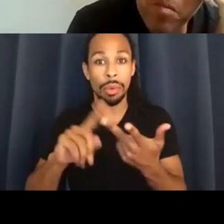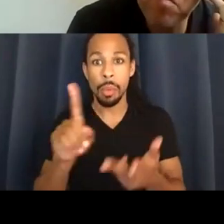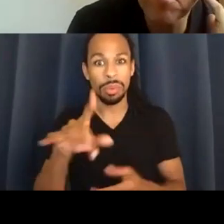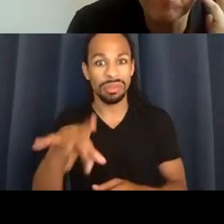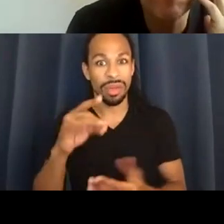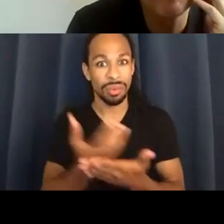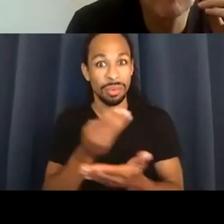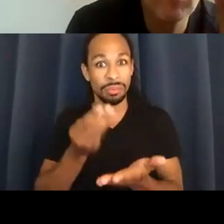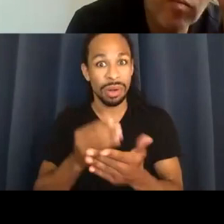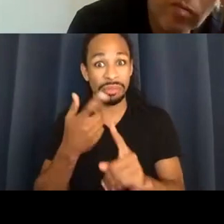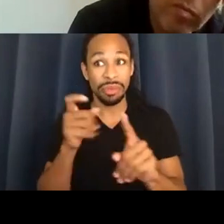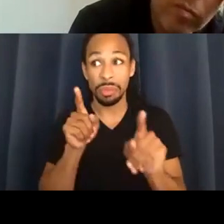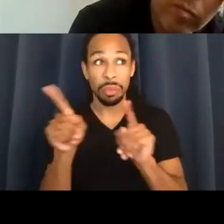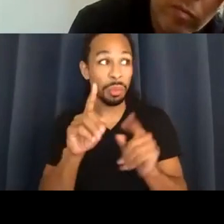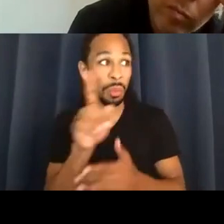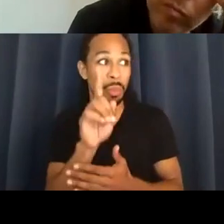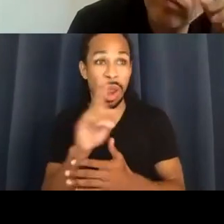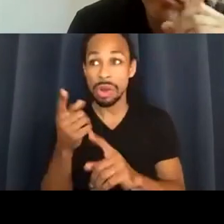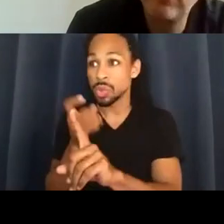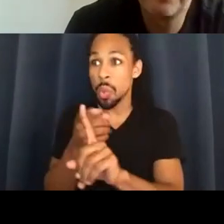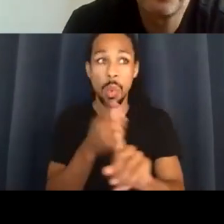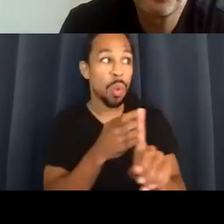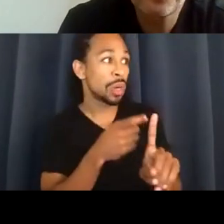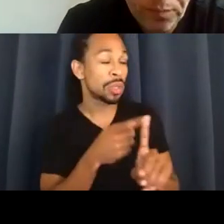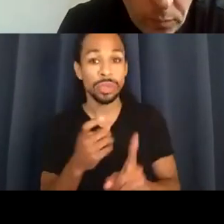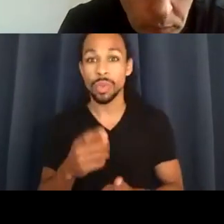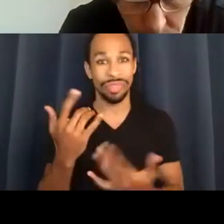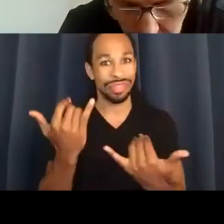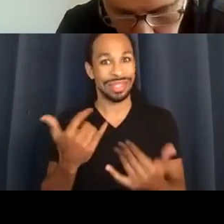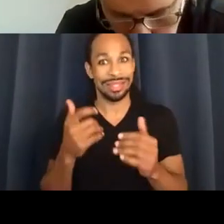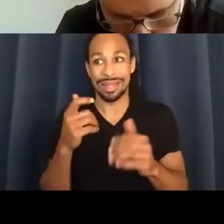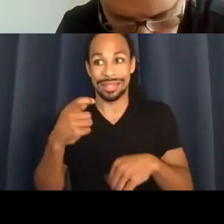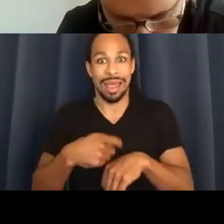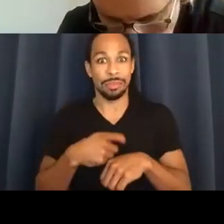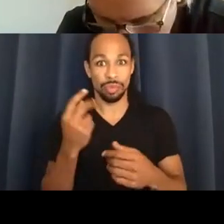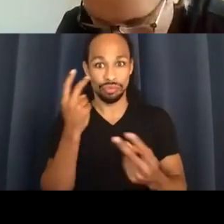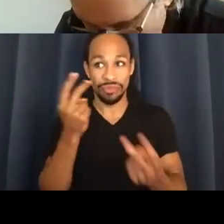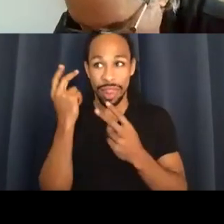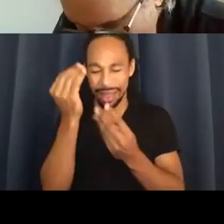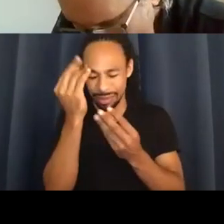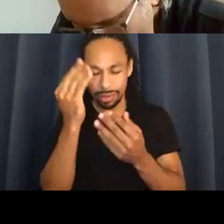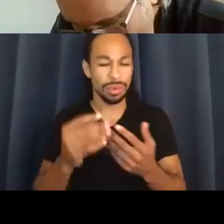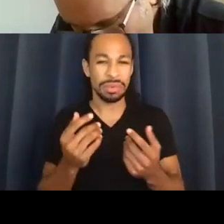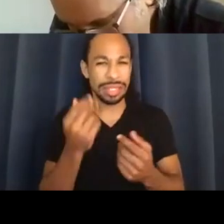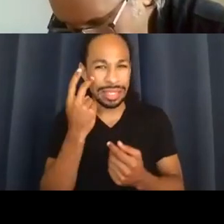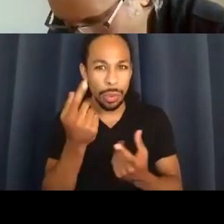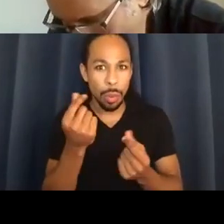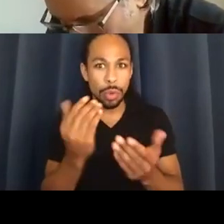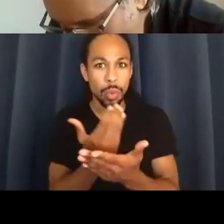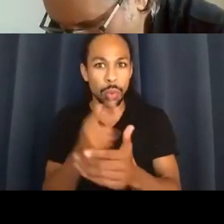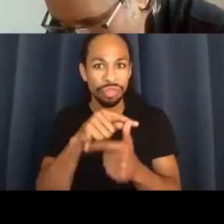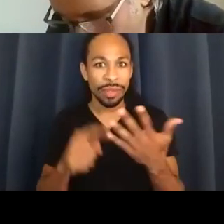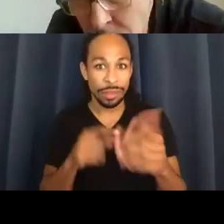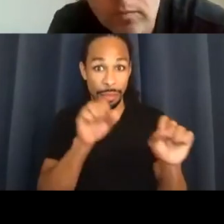time as a reflection and using this time to reflect is something that a lot of people